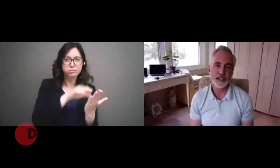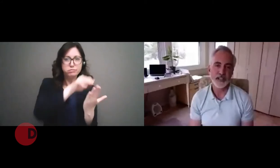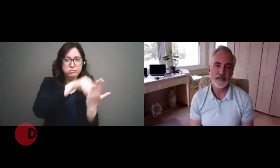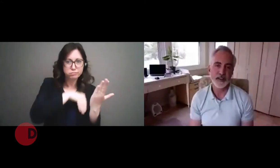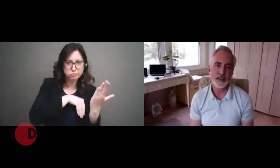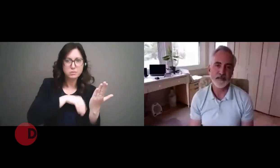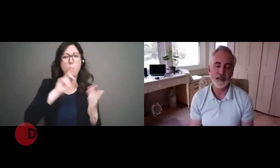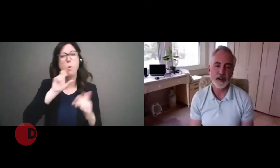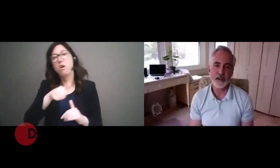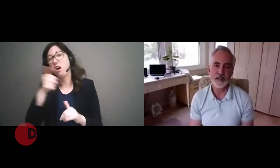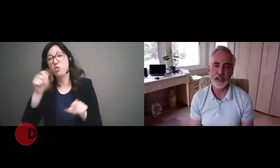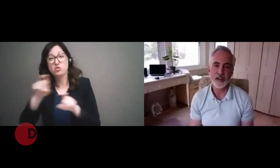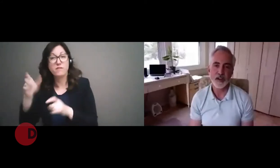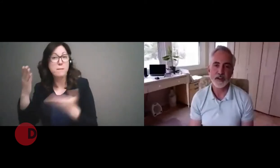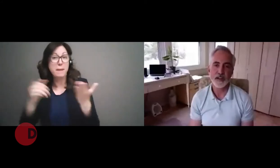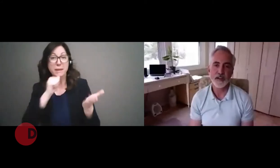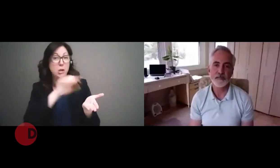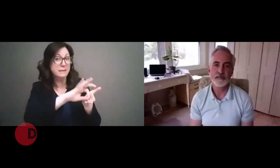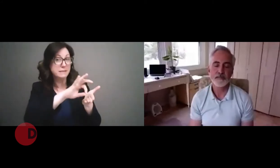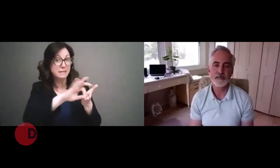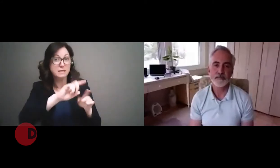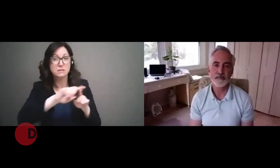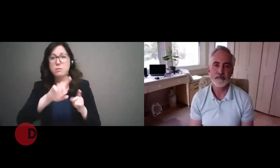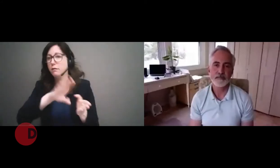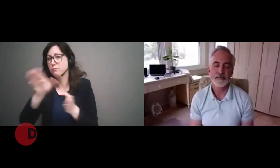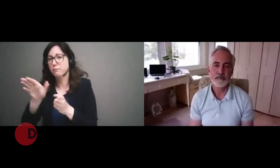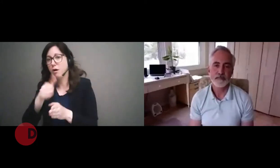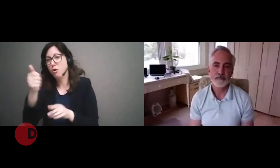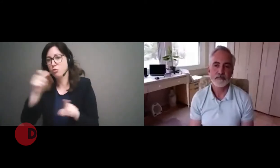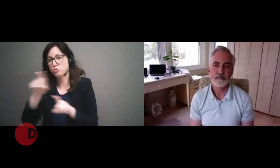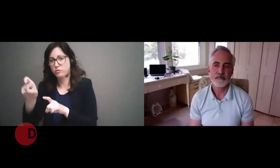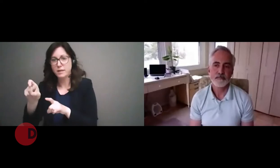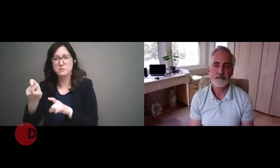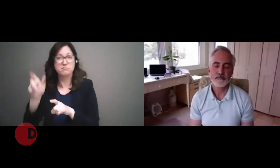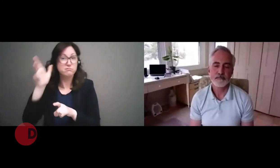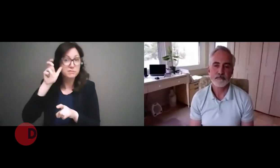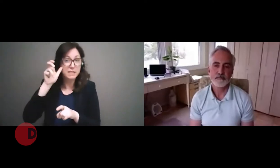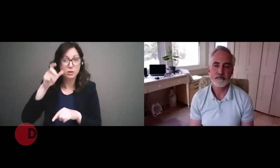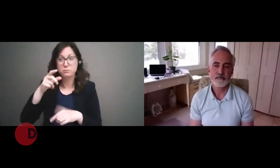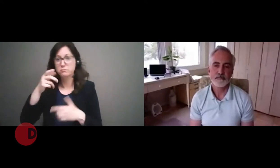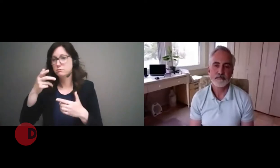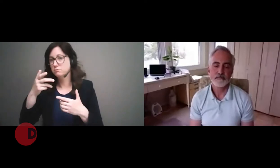complete the Census or take the "Difficulty hearing" surveys.